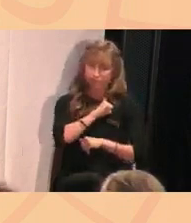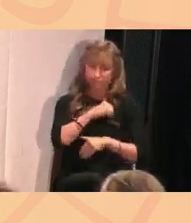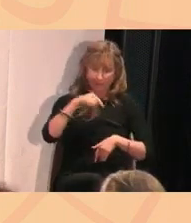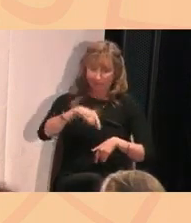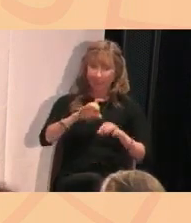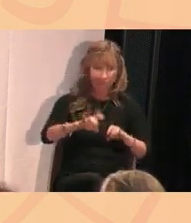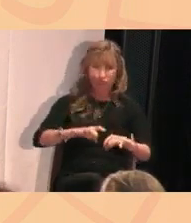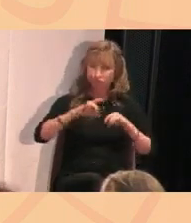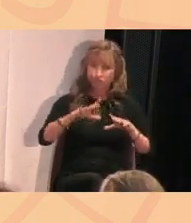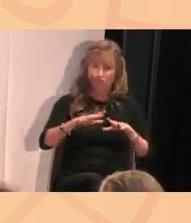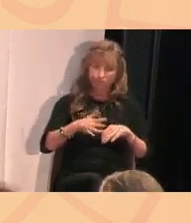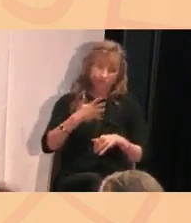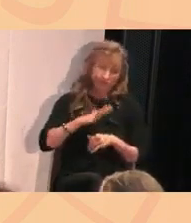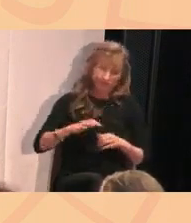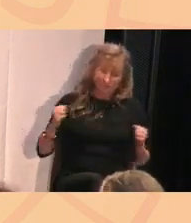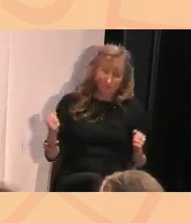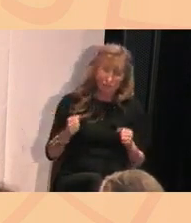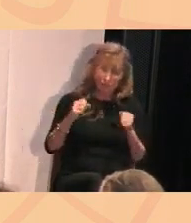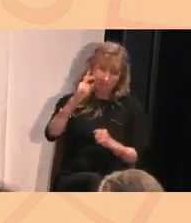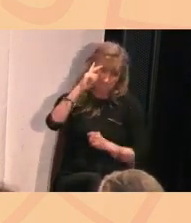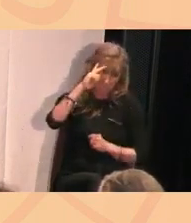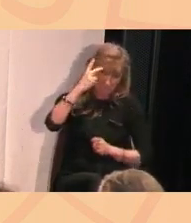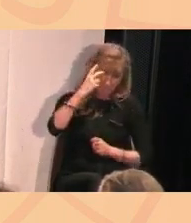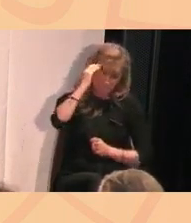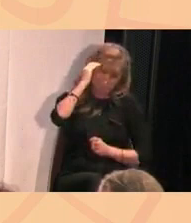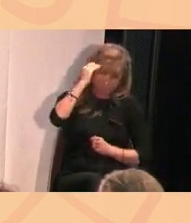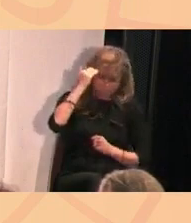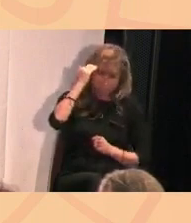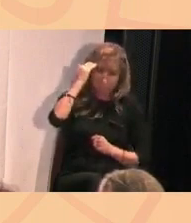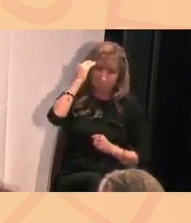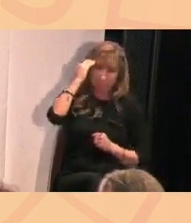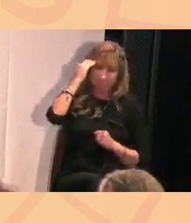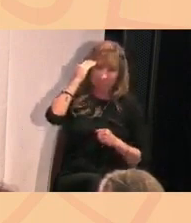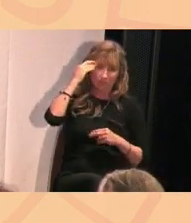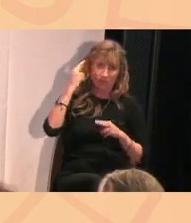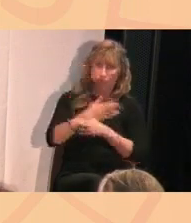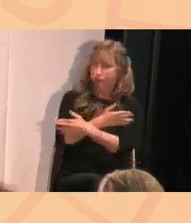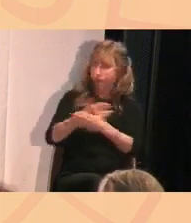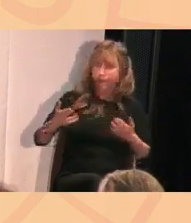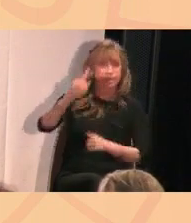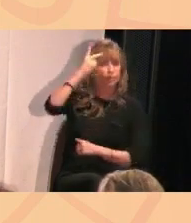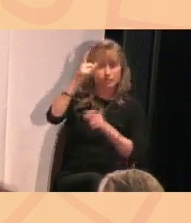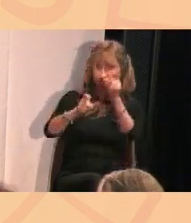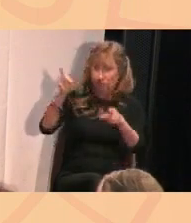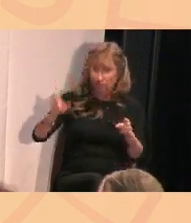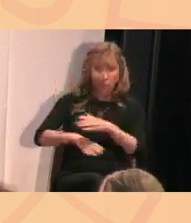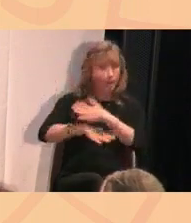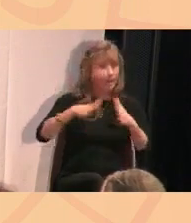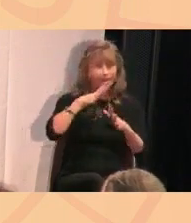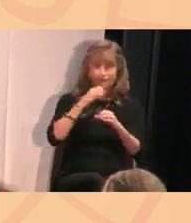But there has to be a massive move of attitude of the Australian population and an incredible